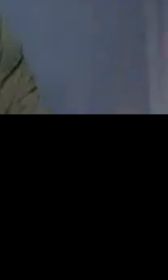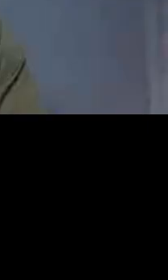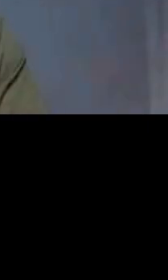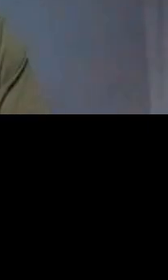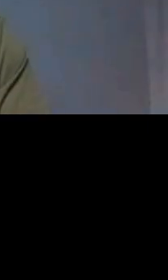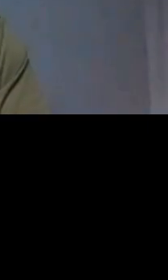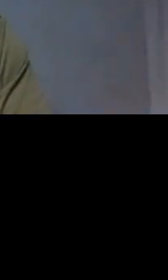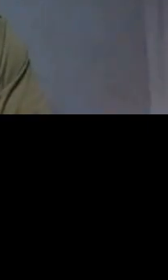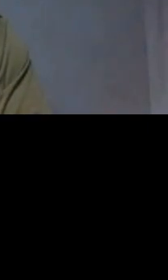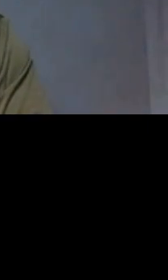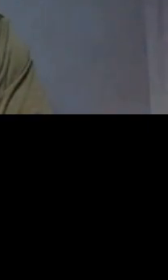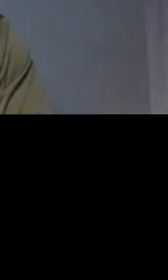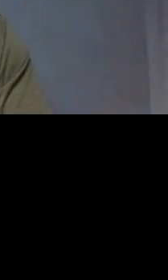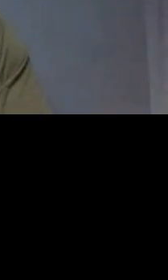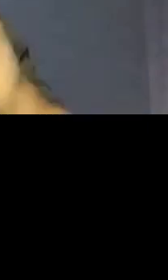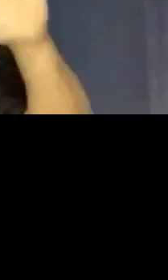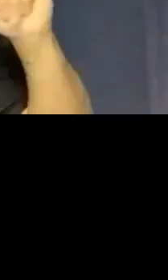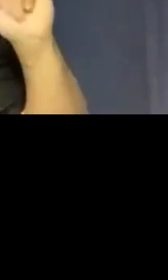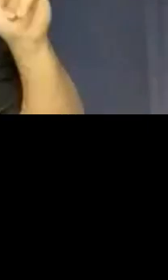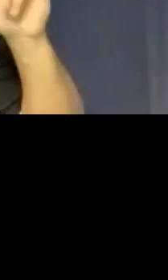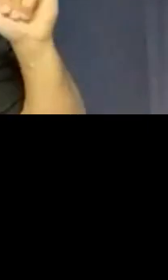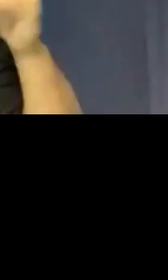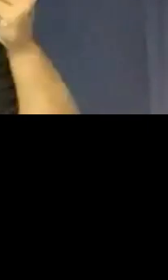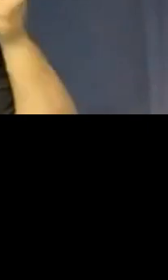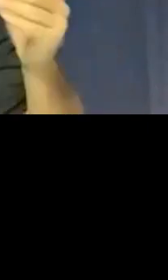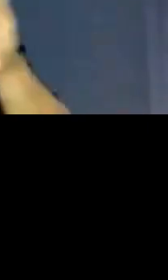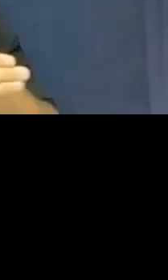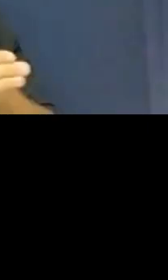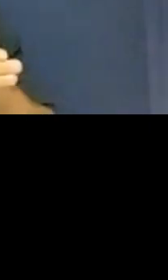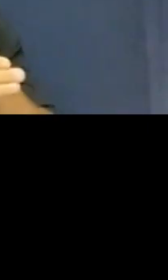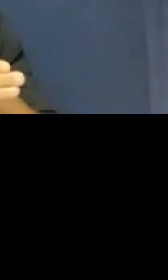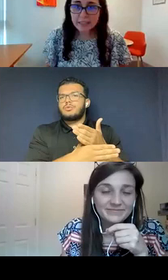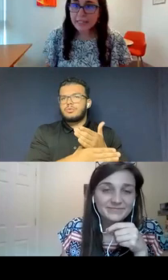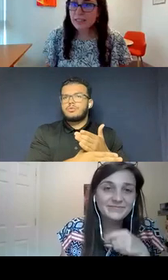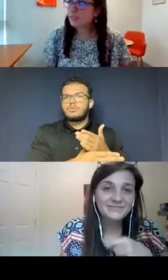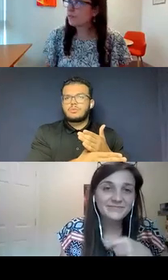So Casey, I'm going to share our contact